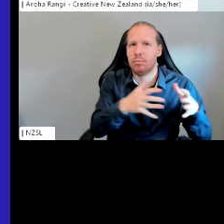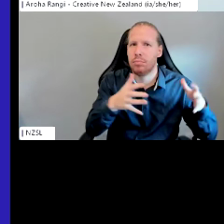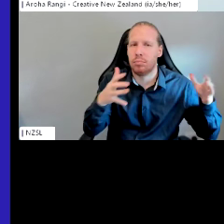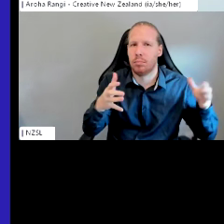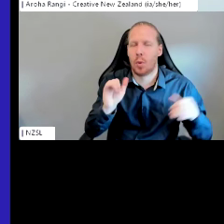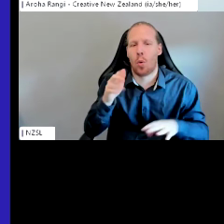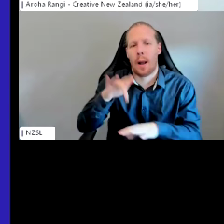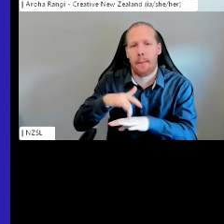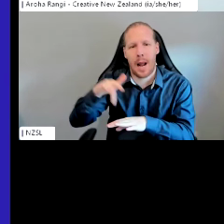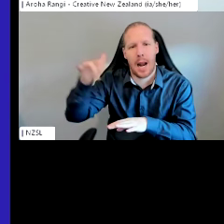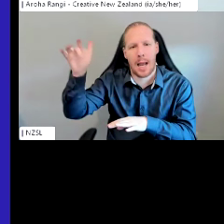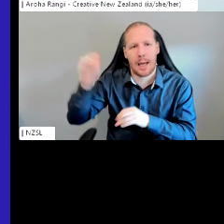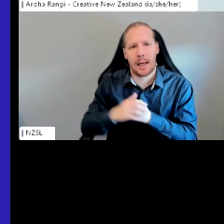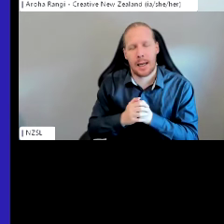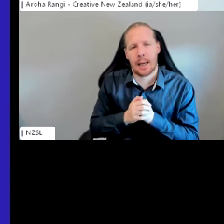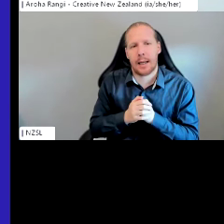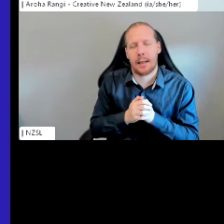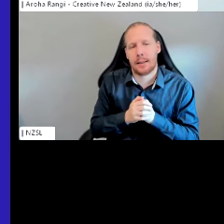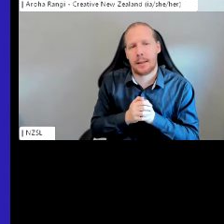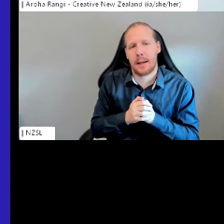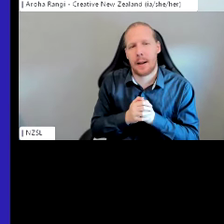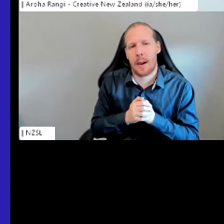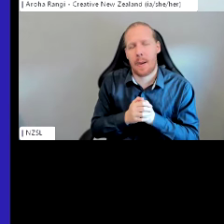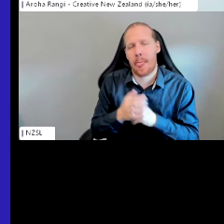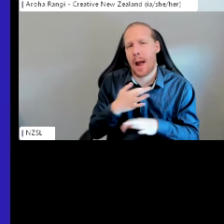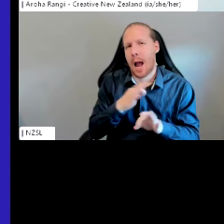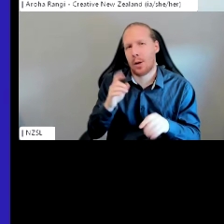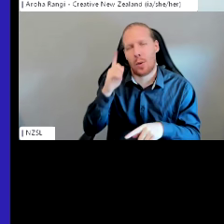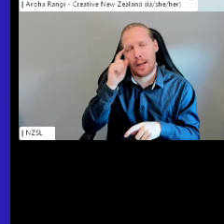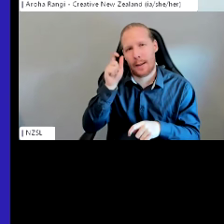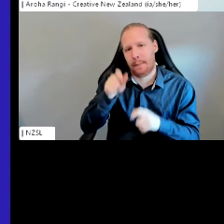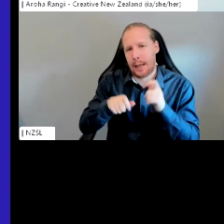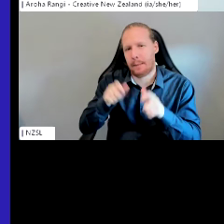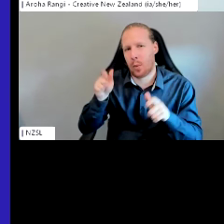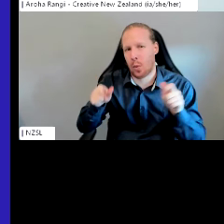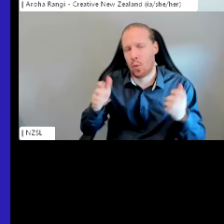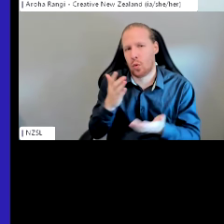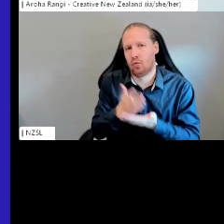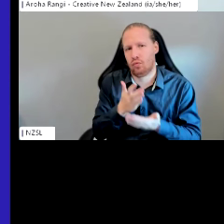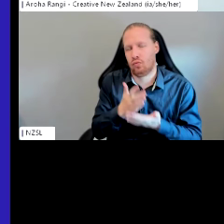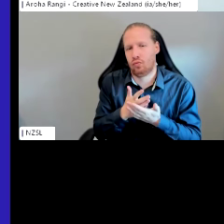incredibly aspirational. I don't think that people necessarily have many of the reference points,